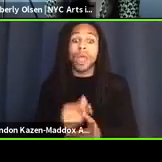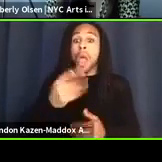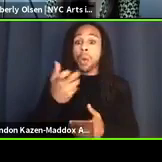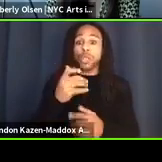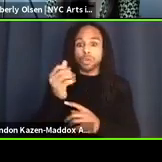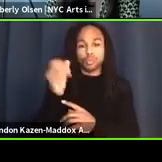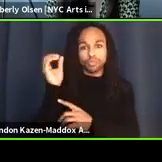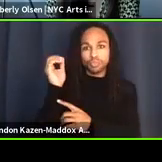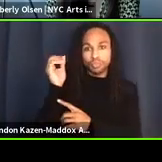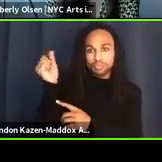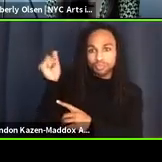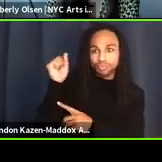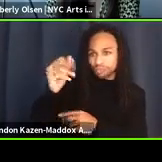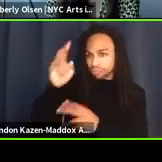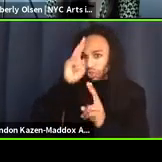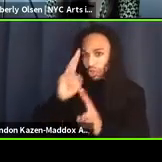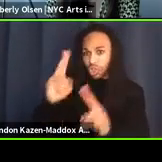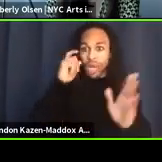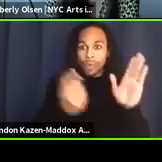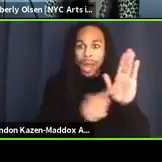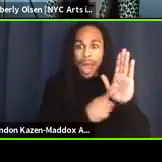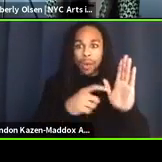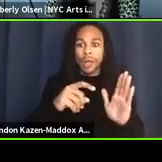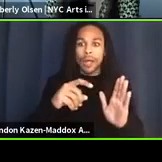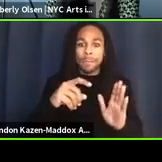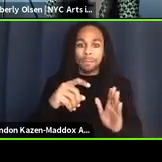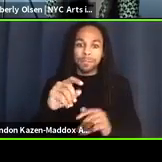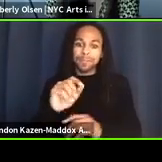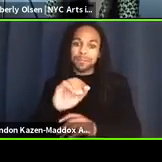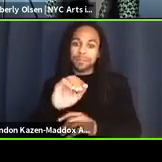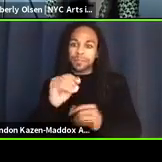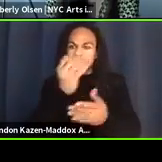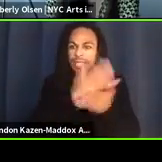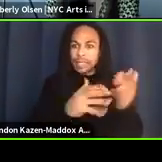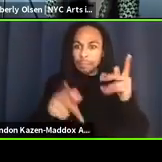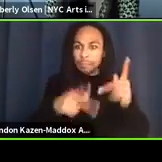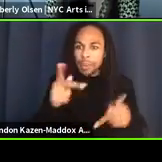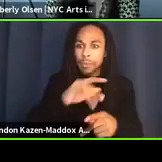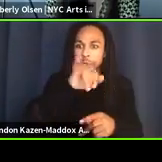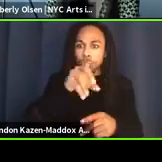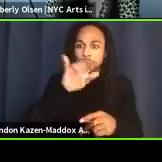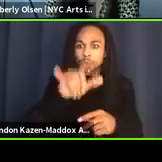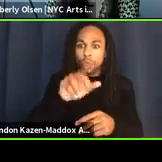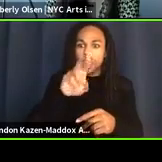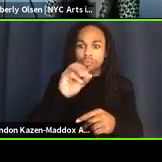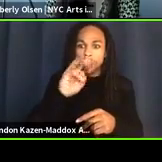a career in that art form. It moves that instructional moment